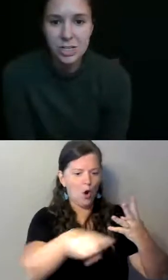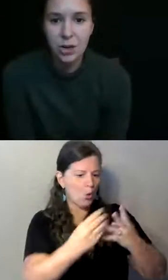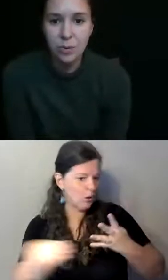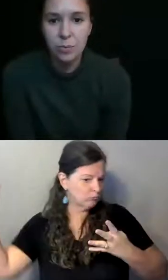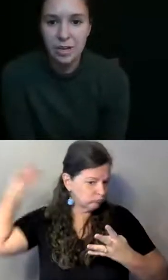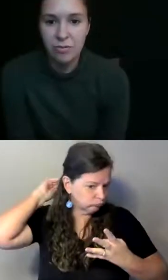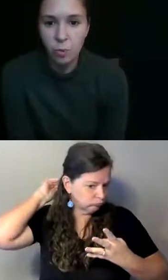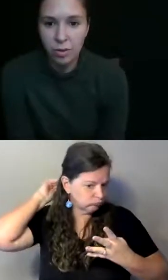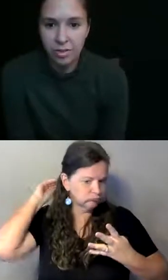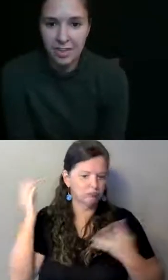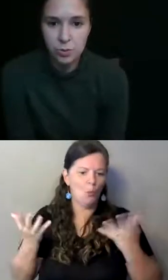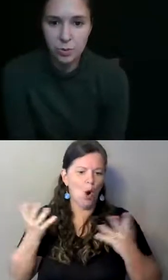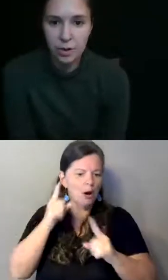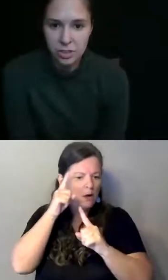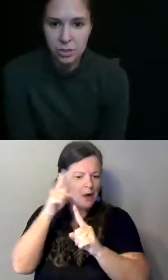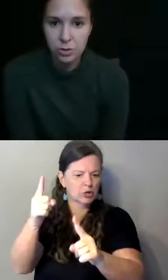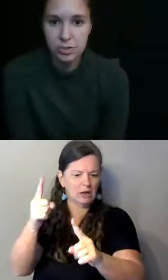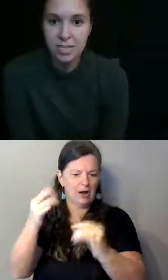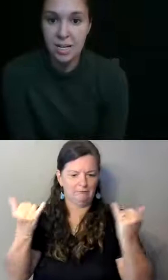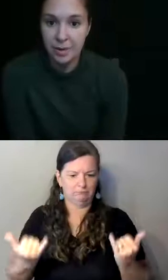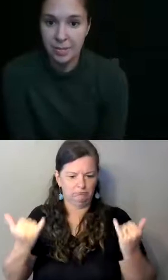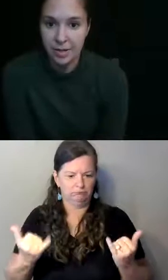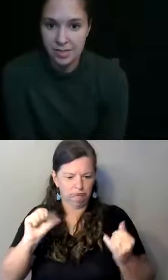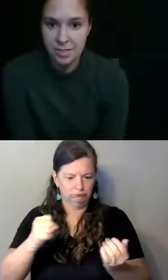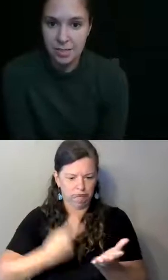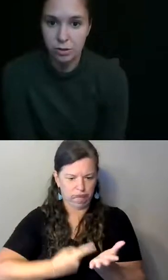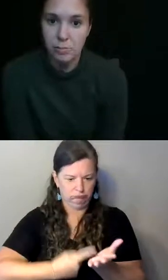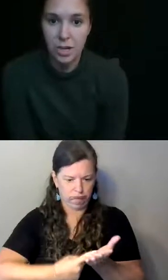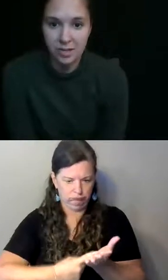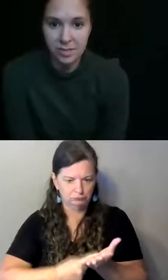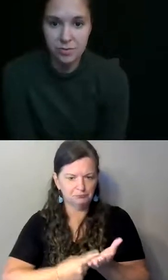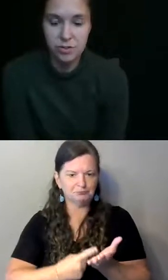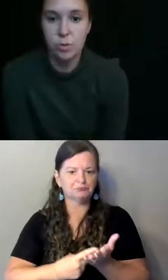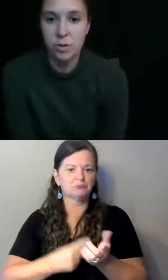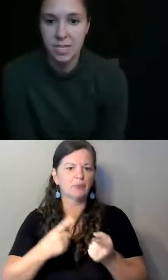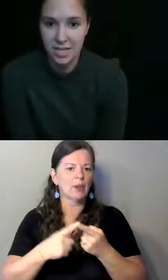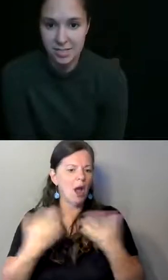so, we have four things we want you to keep in mind that our objectives for today's